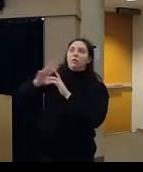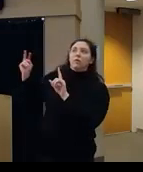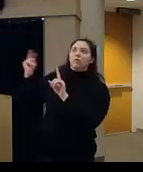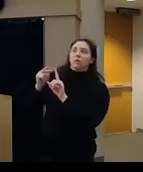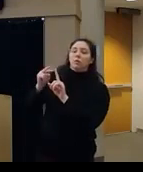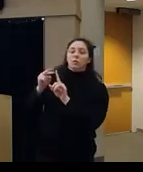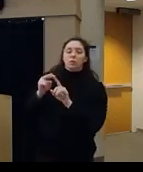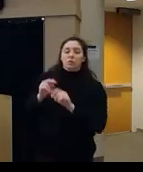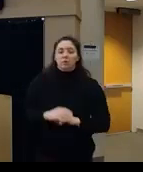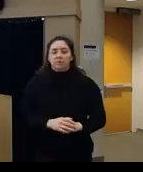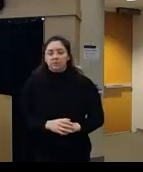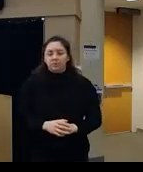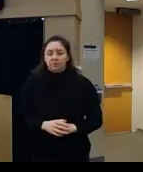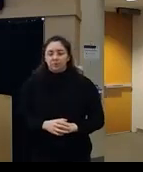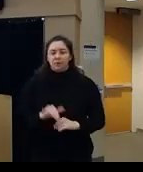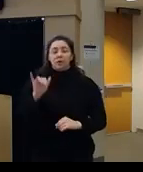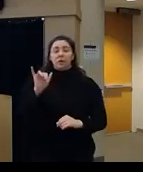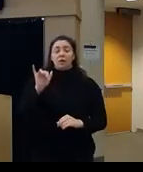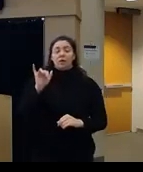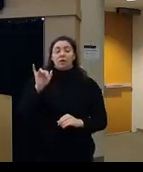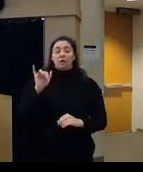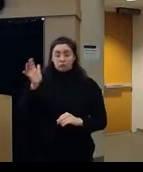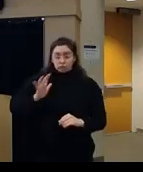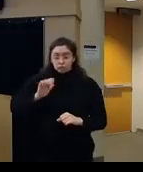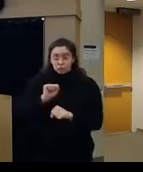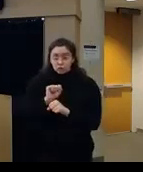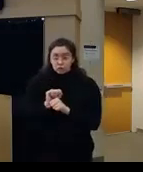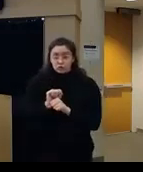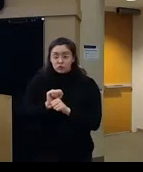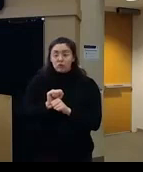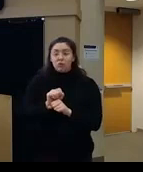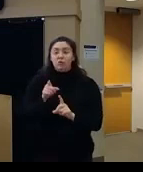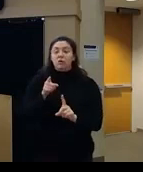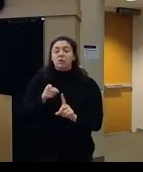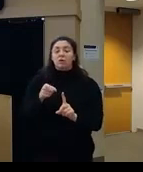the definition of power that that a gentleman way Noble likes to give uh he says power is the